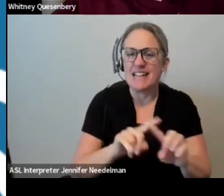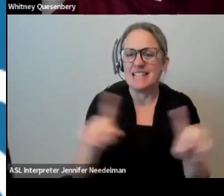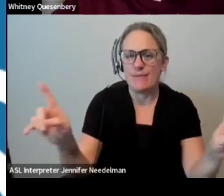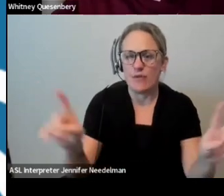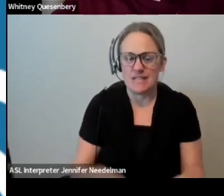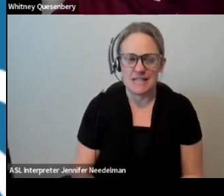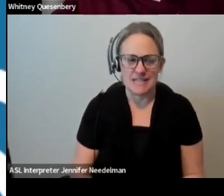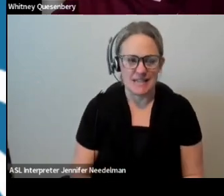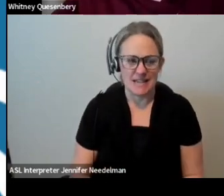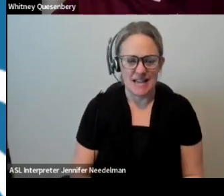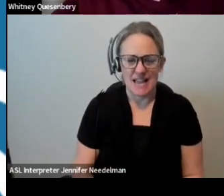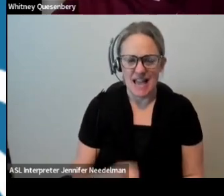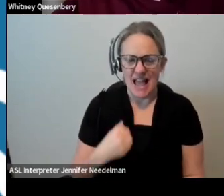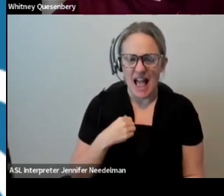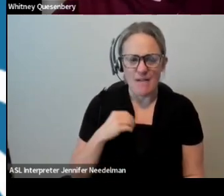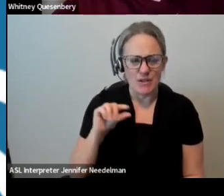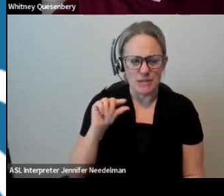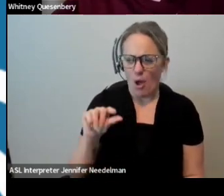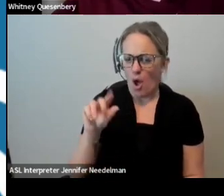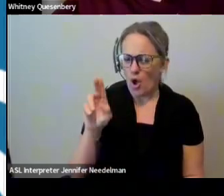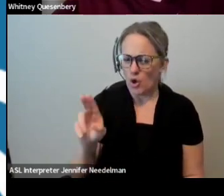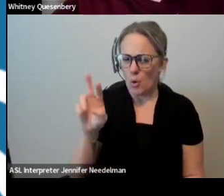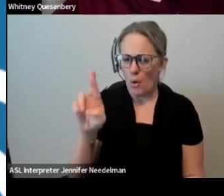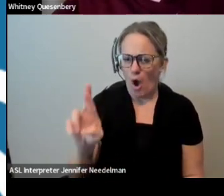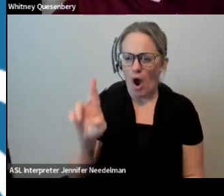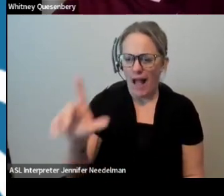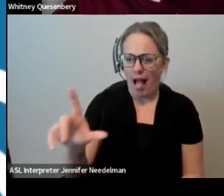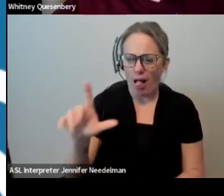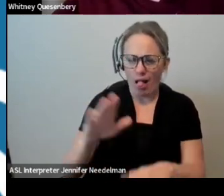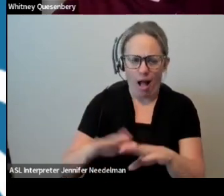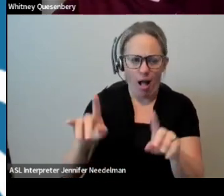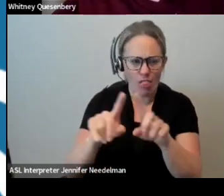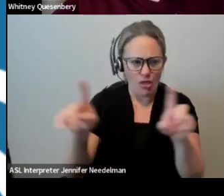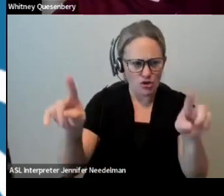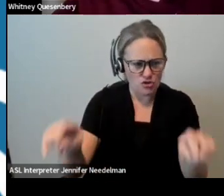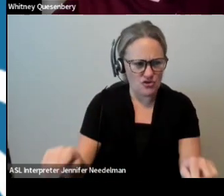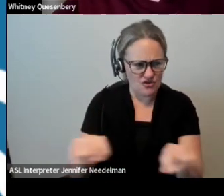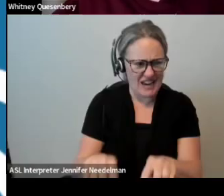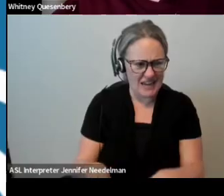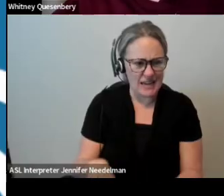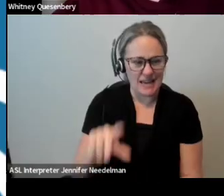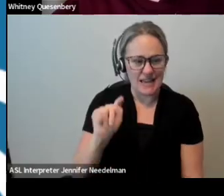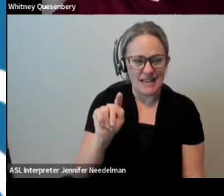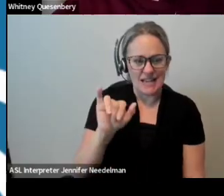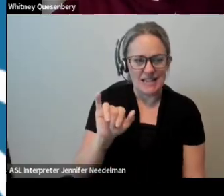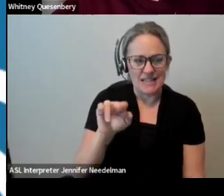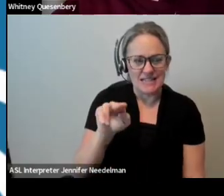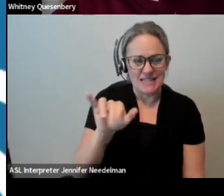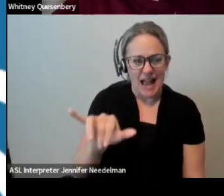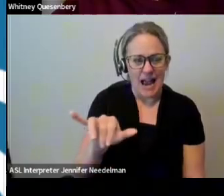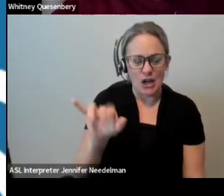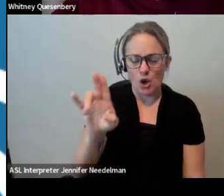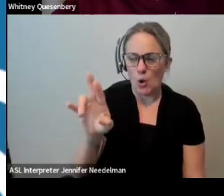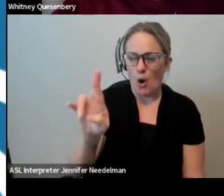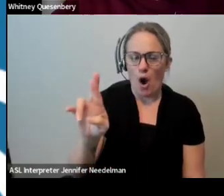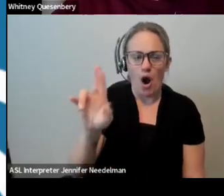There is a tiny URL on the screen and it is, tinyurl.com/, all